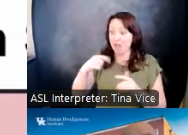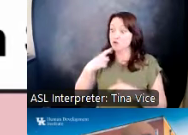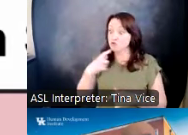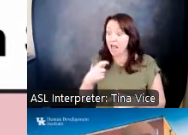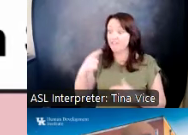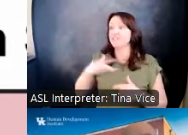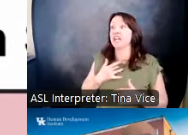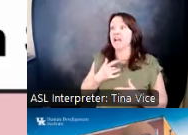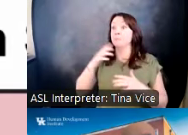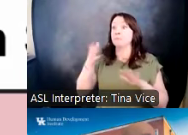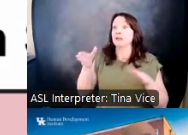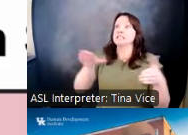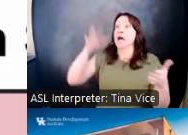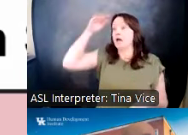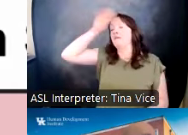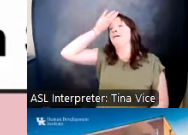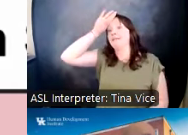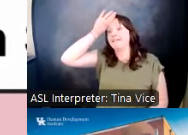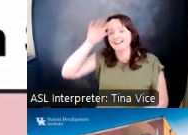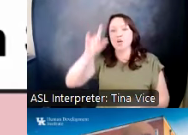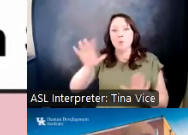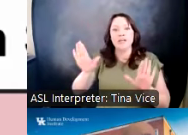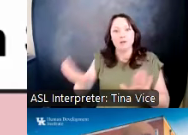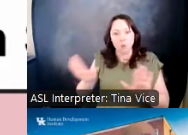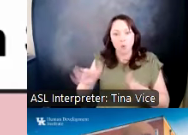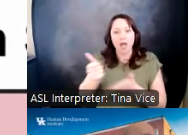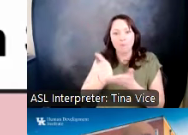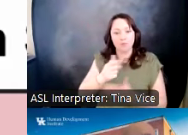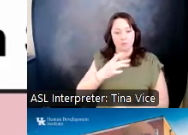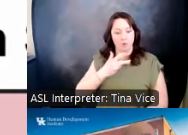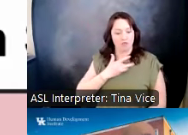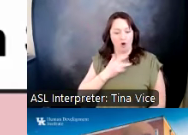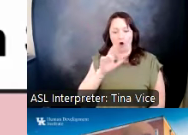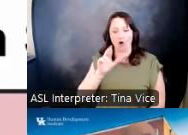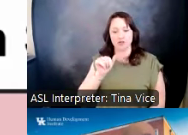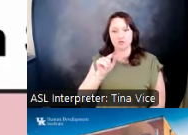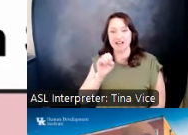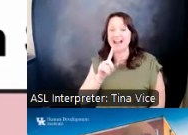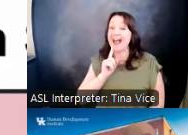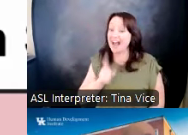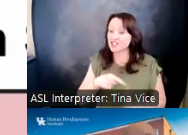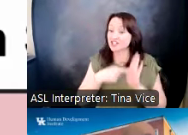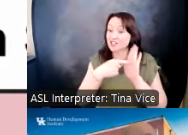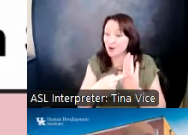and then we could take their heart rate and show them that actually were more in the fairly light right in the green